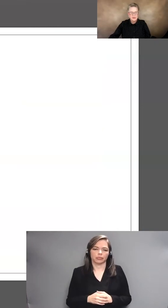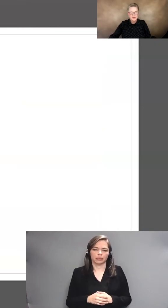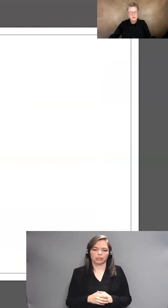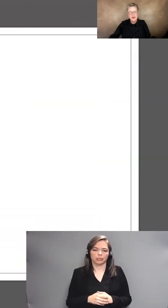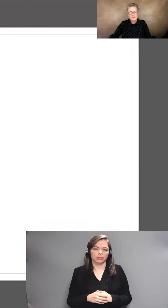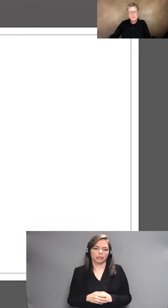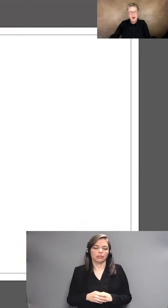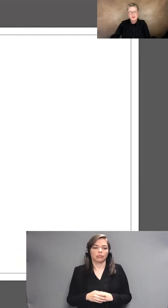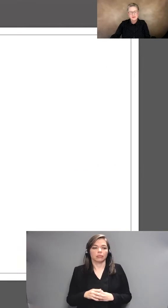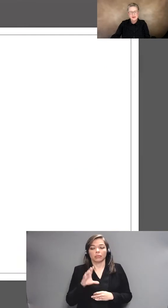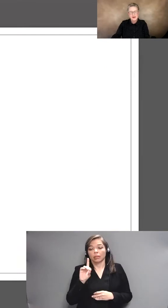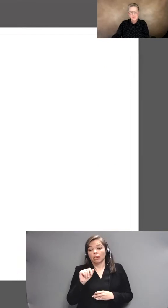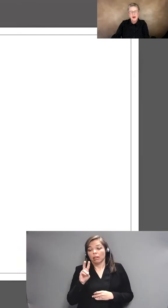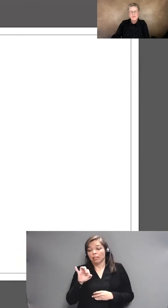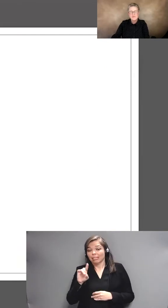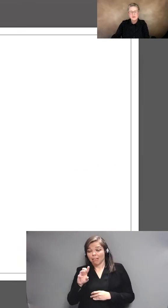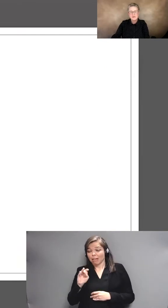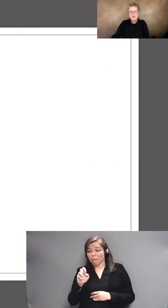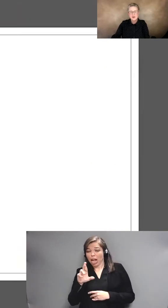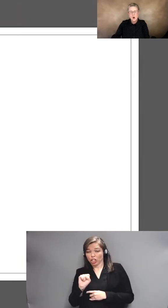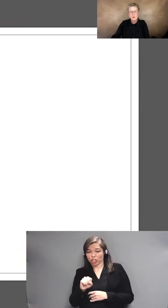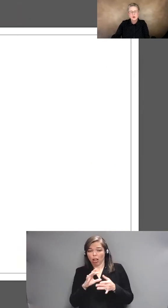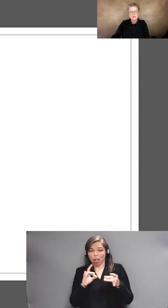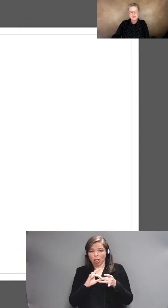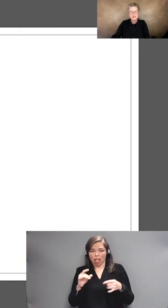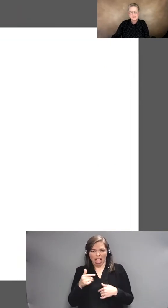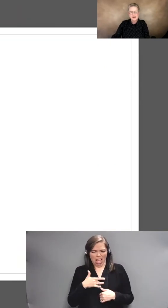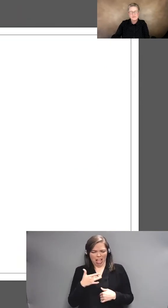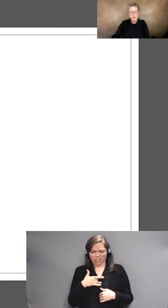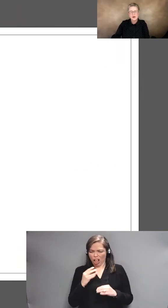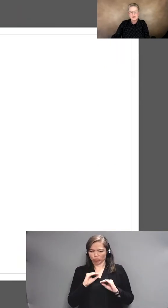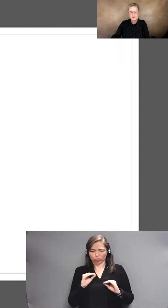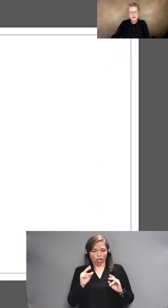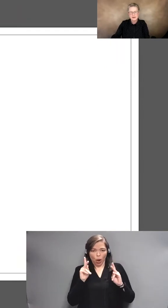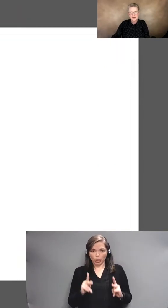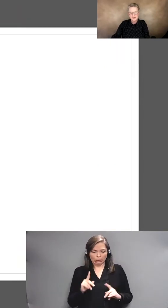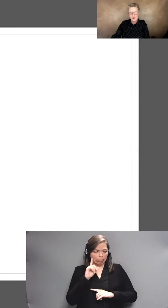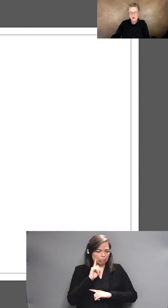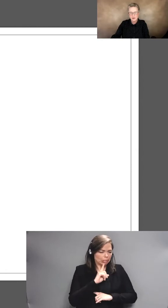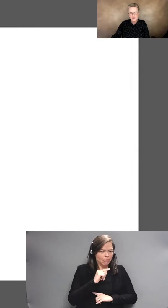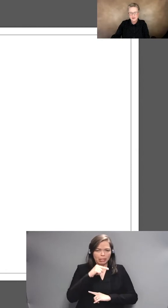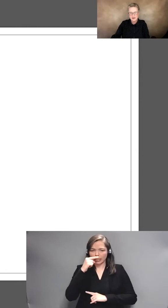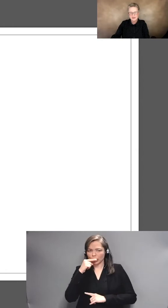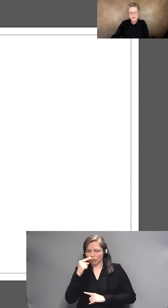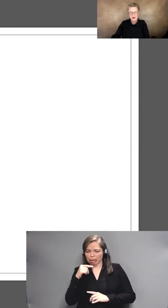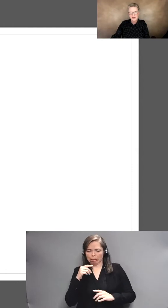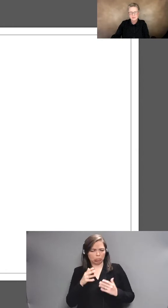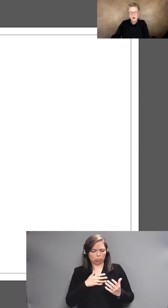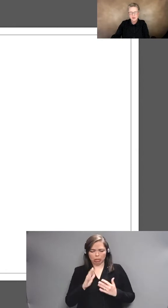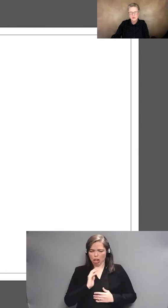so David Myers said, I feel that no person Deaf or hearing, in our country has done as much for